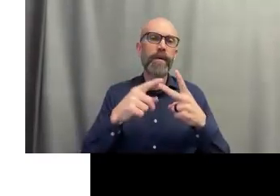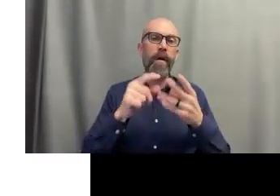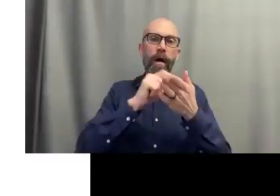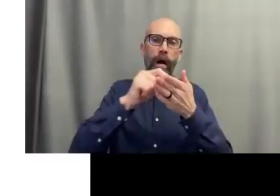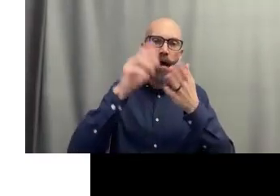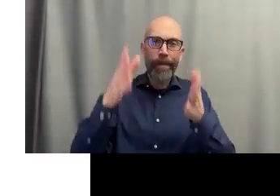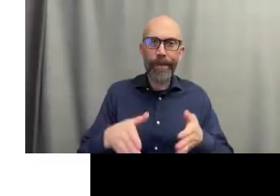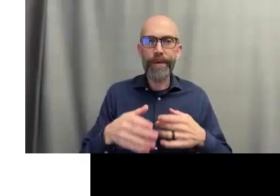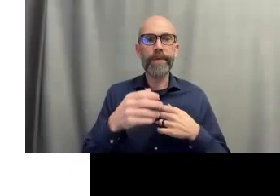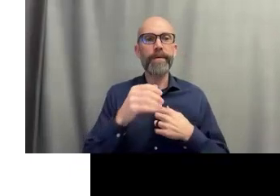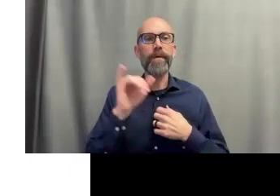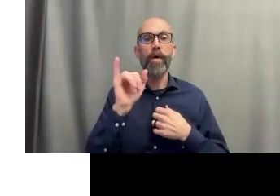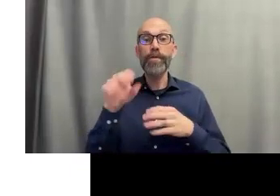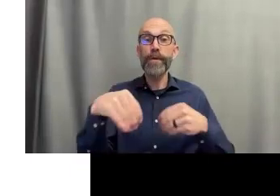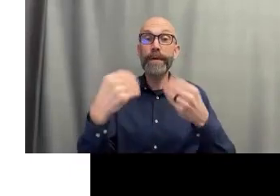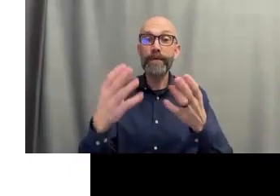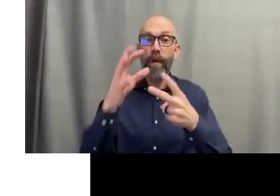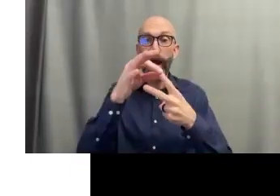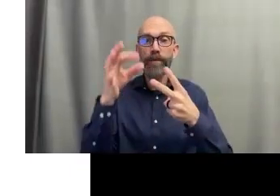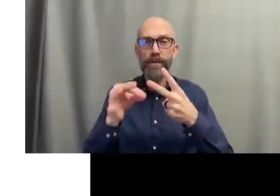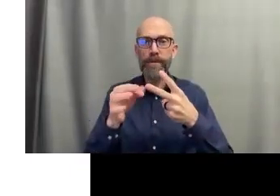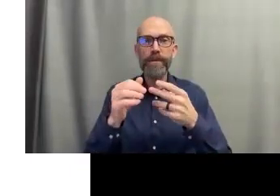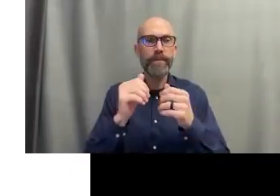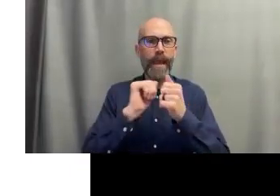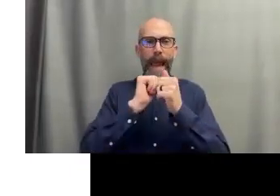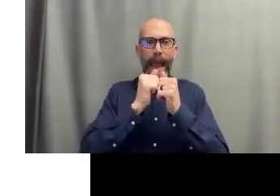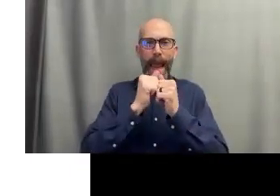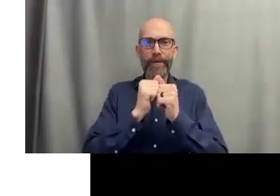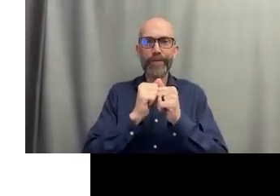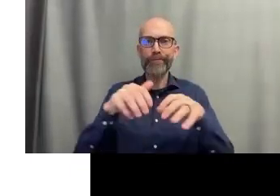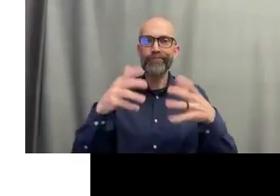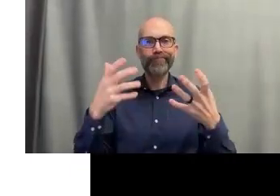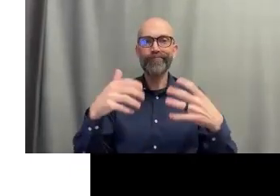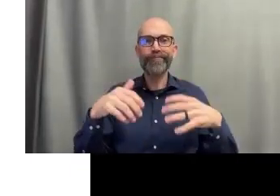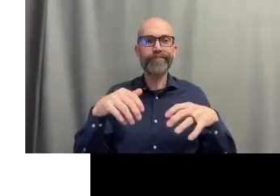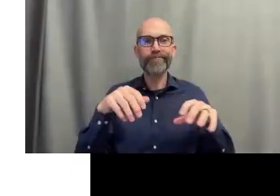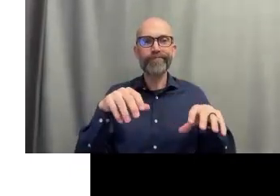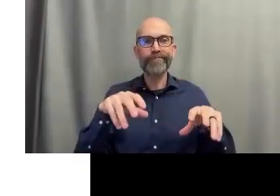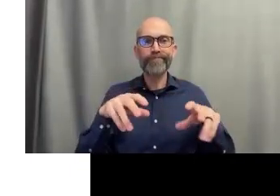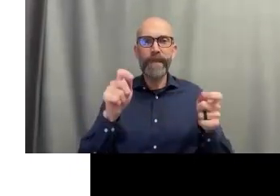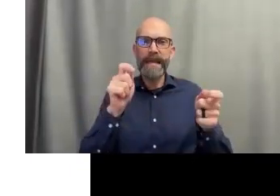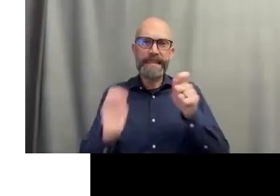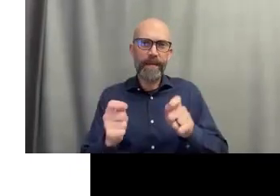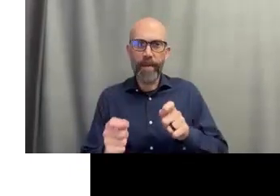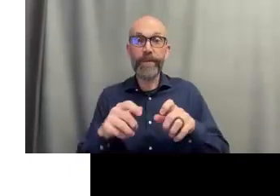And then it also gives you an option on how to adopt, the textbook, should you want to.